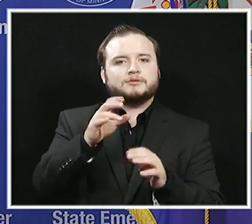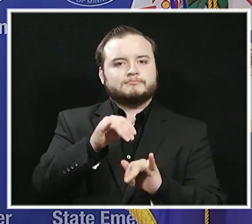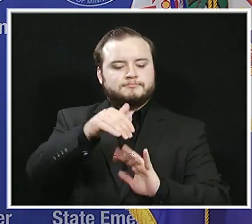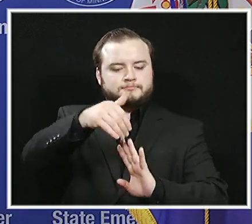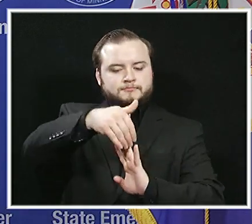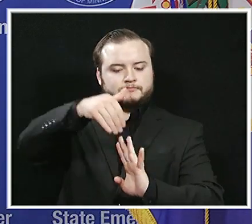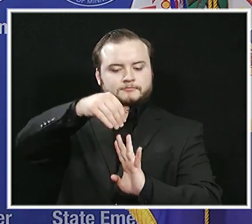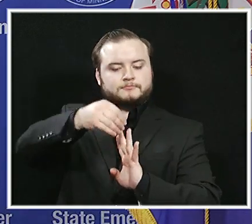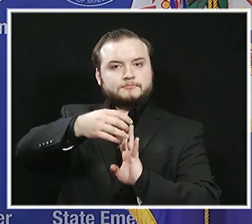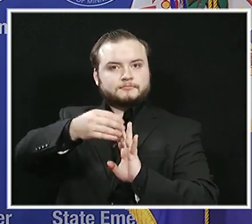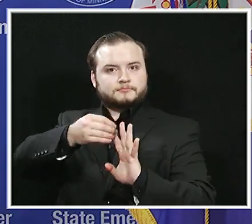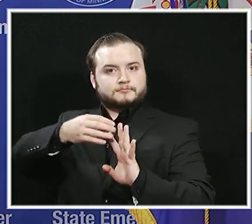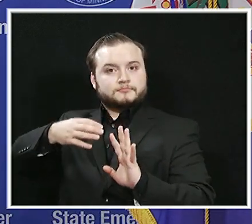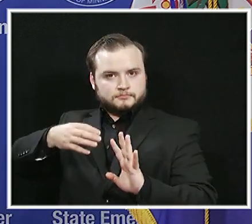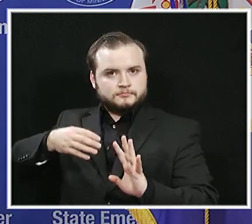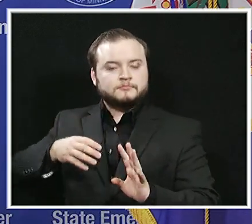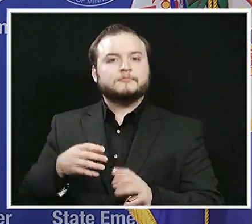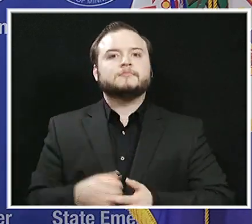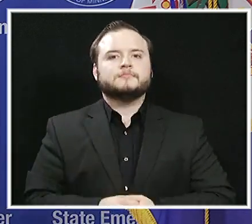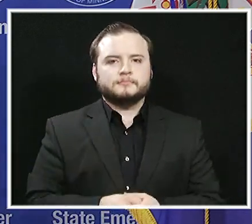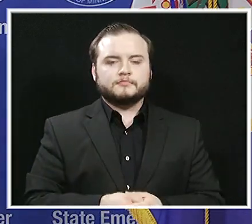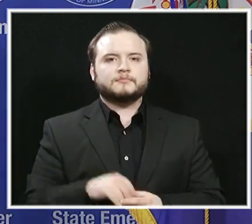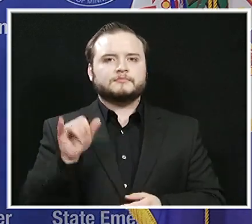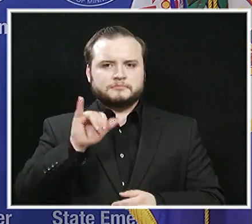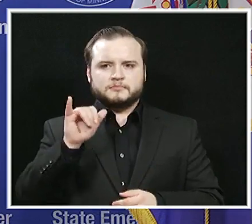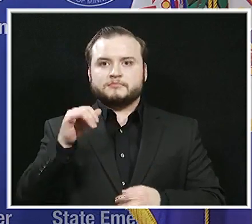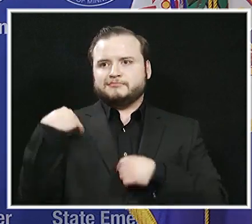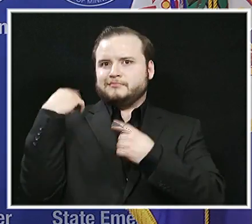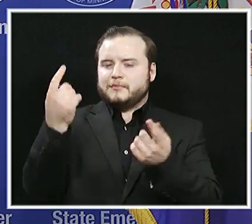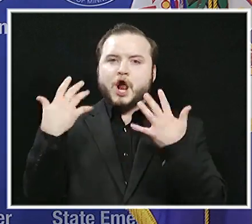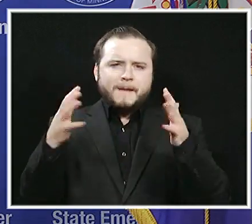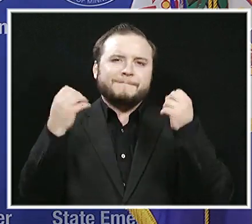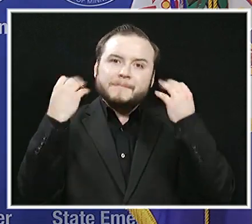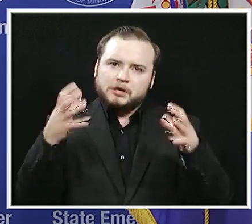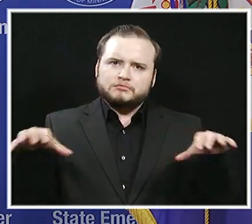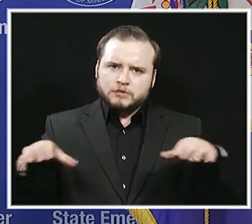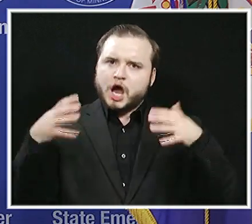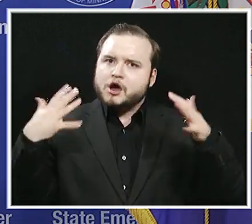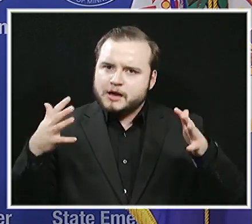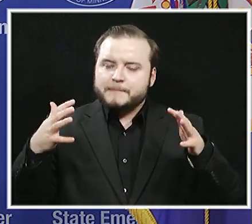equipment, curbside, pickup social distancing guidelines apply. These are things that others